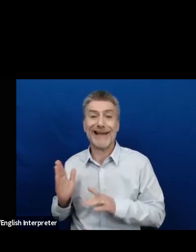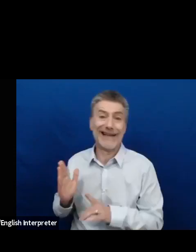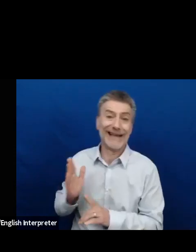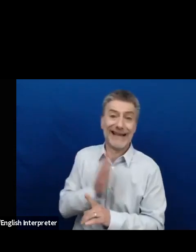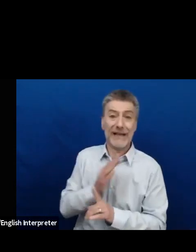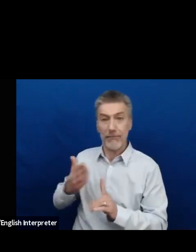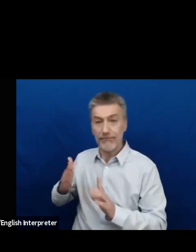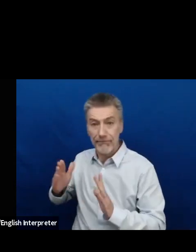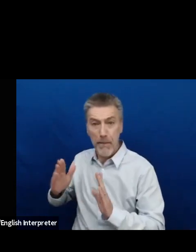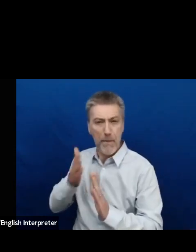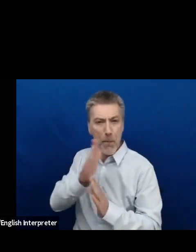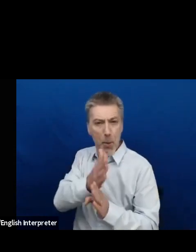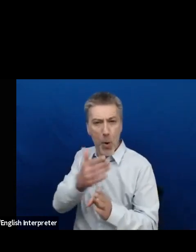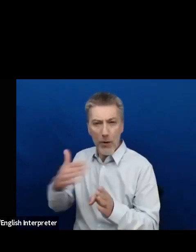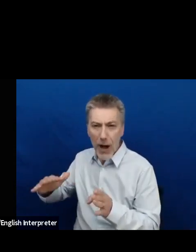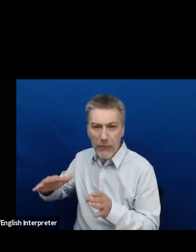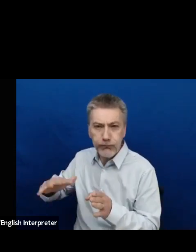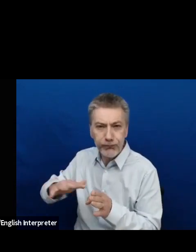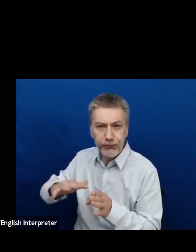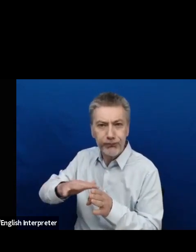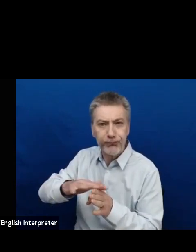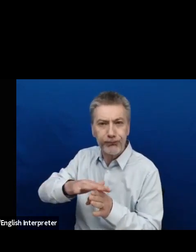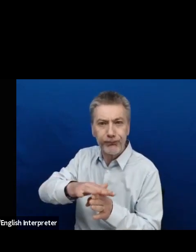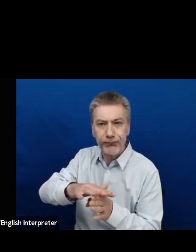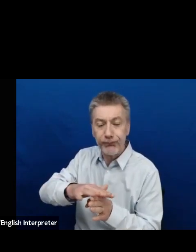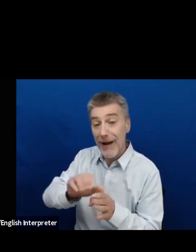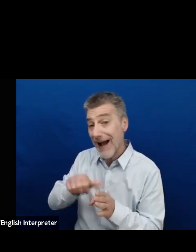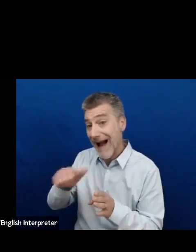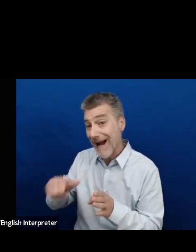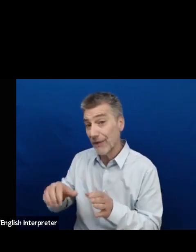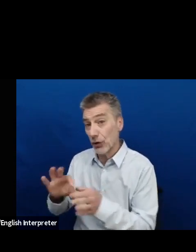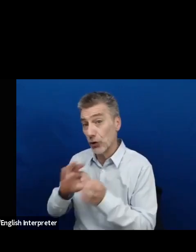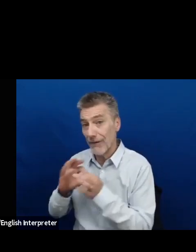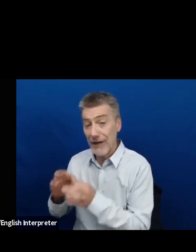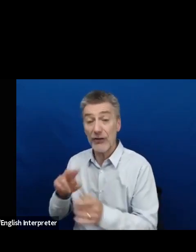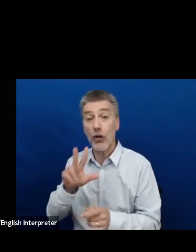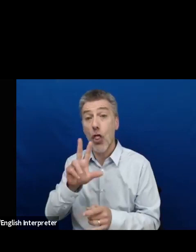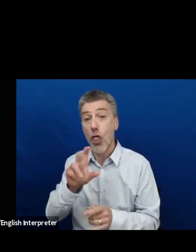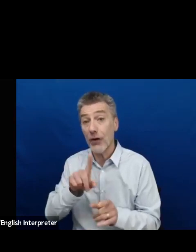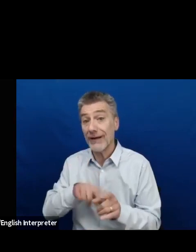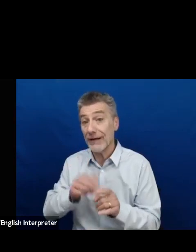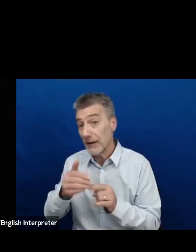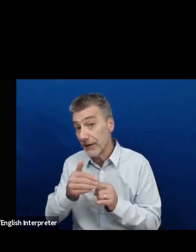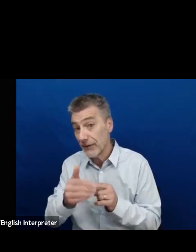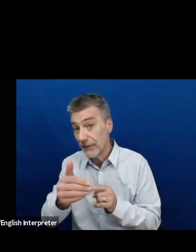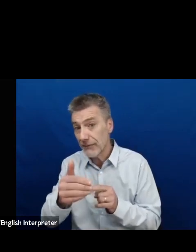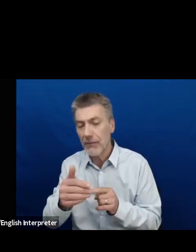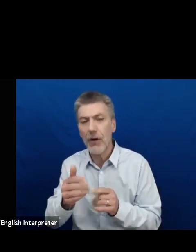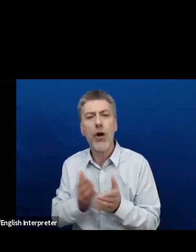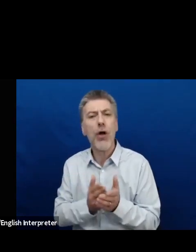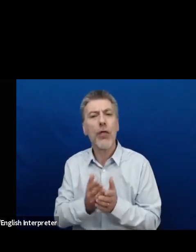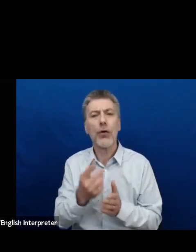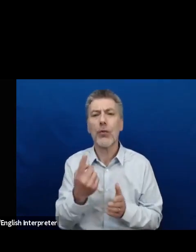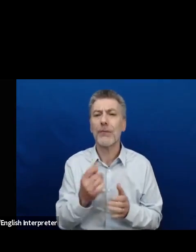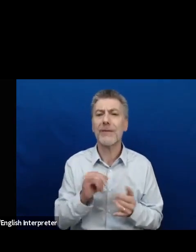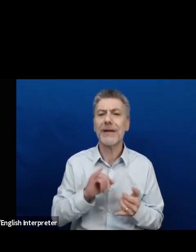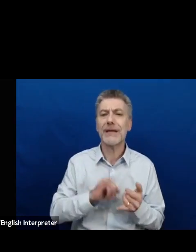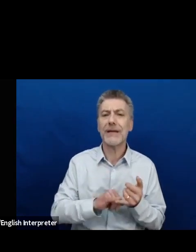expansion. As such the national interest is not the construction of a national state but imperial